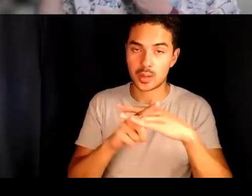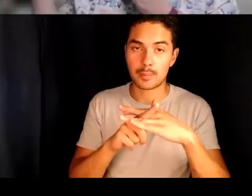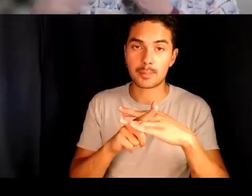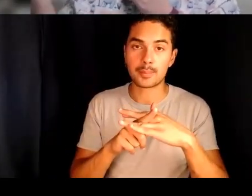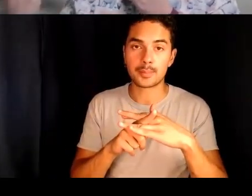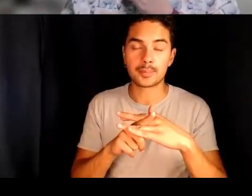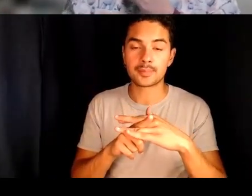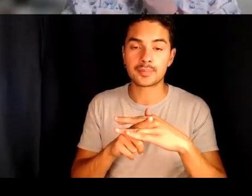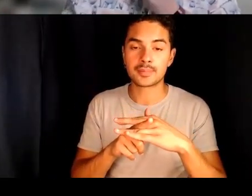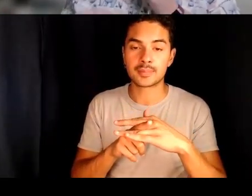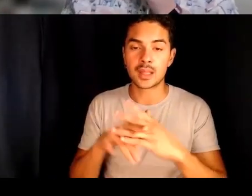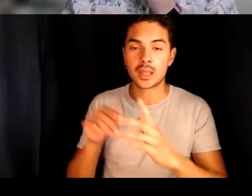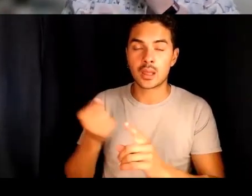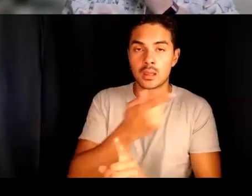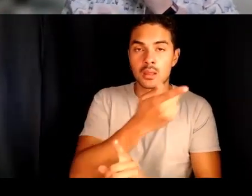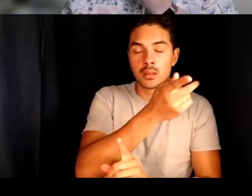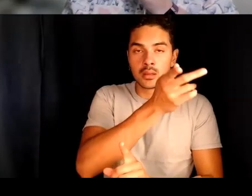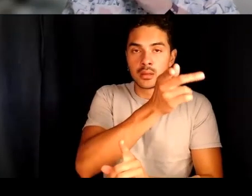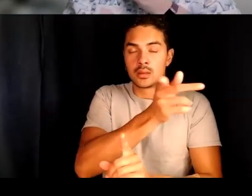you know, how their brain is processing their lives.